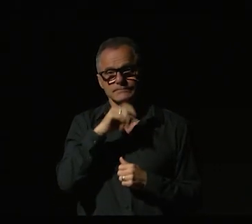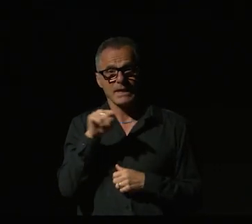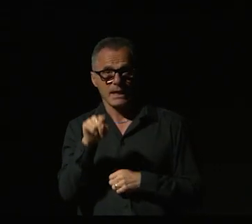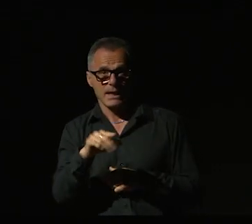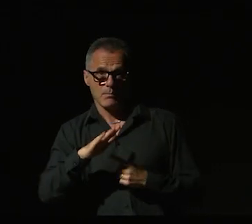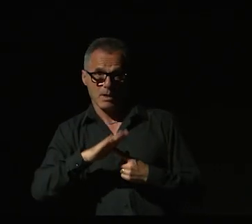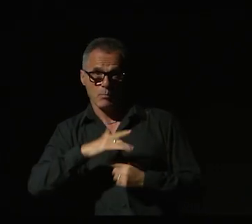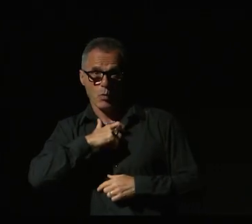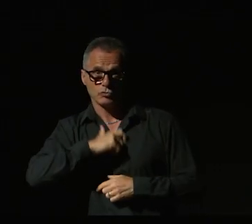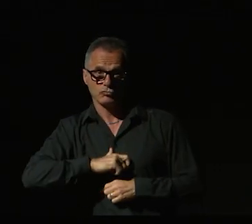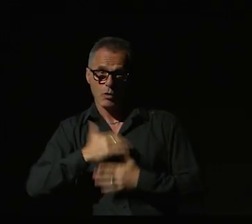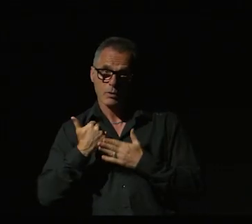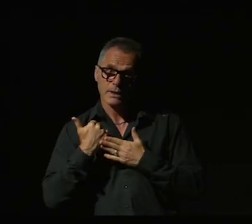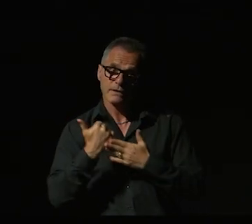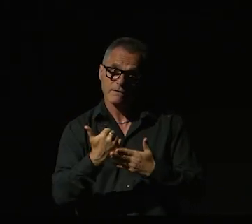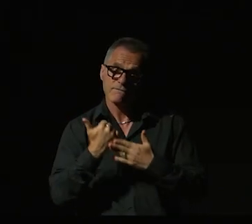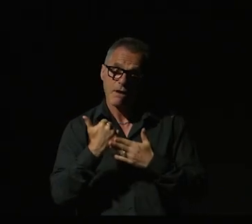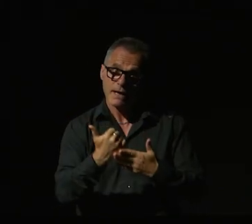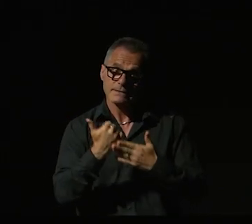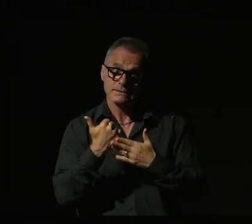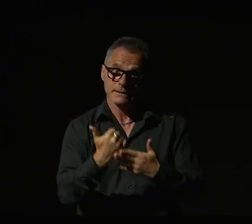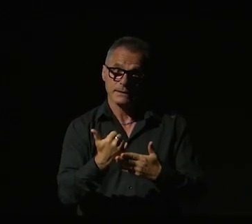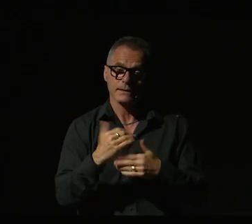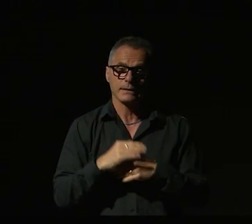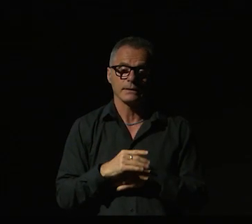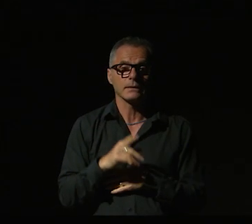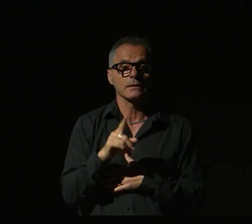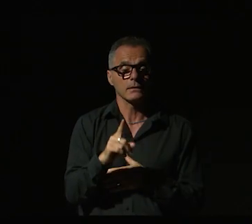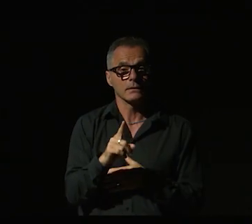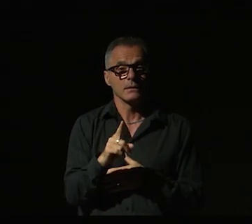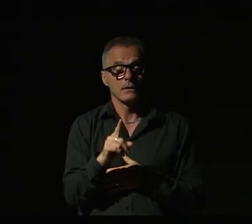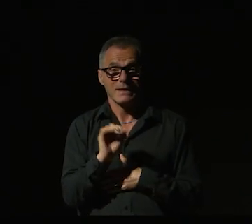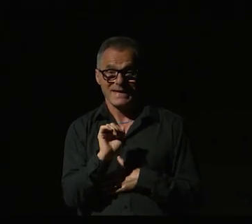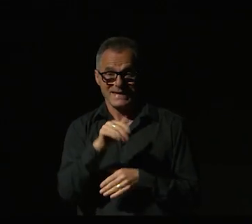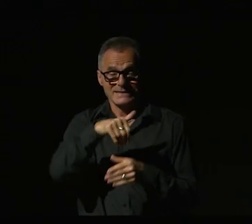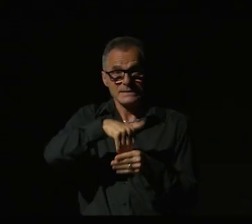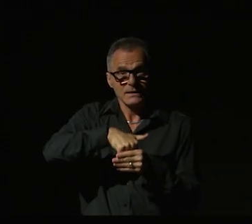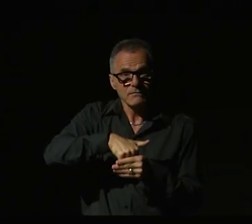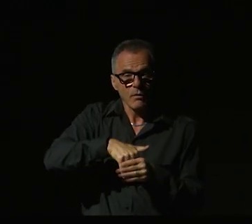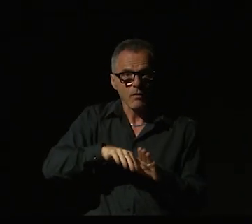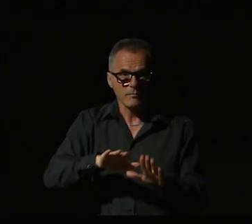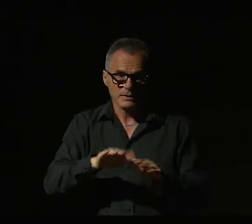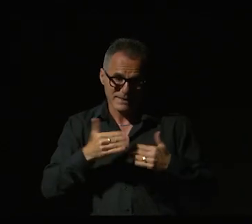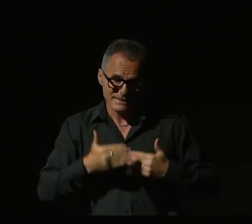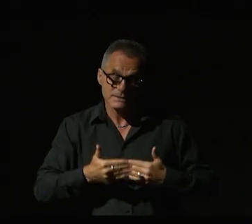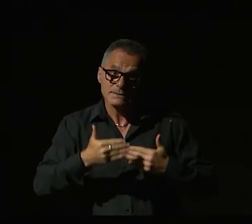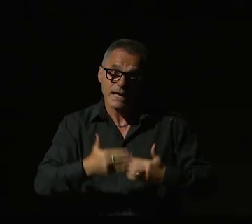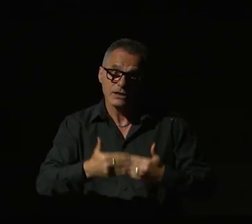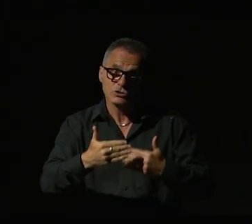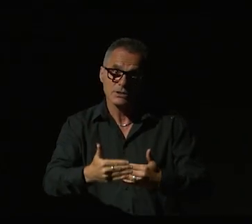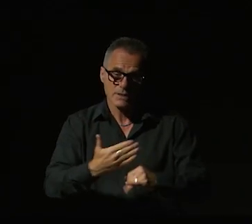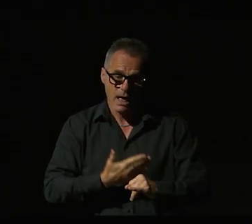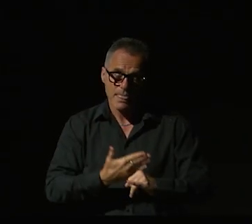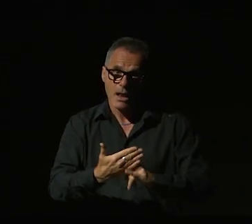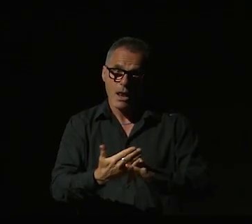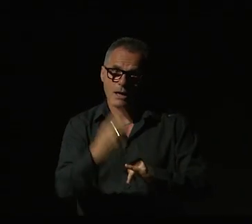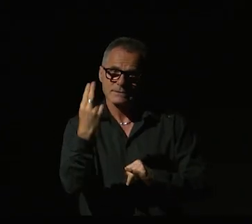in devising the iconographic programme of the Camerino, his involvement in the final stage, just the final design of the gallery, is less secure